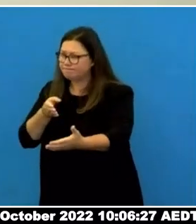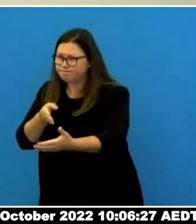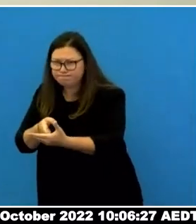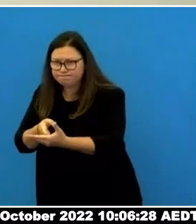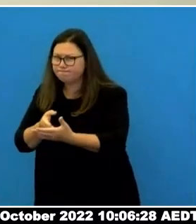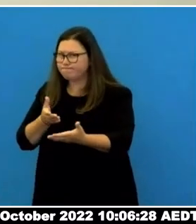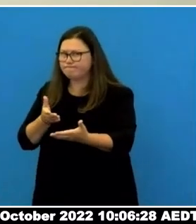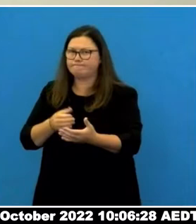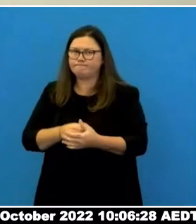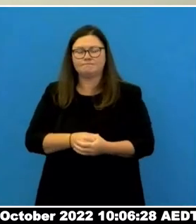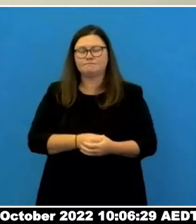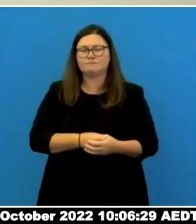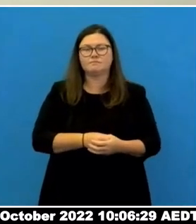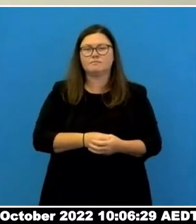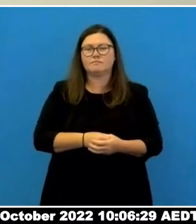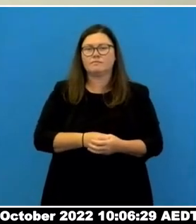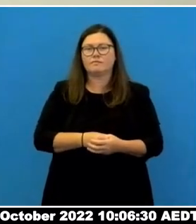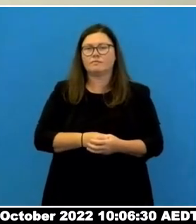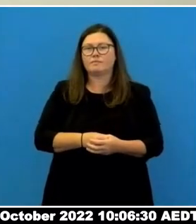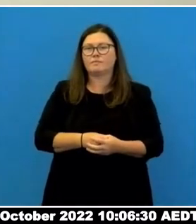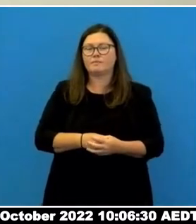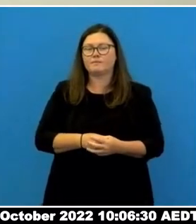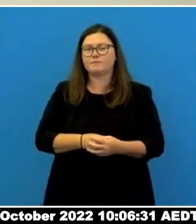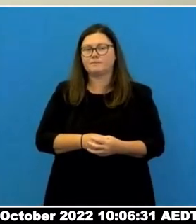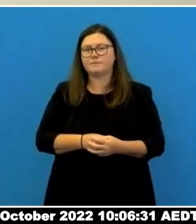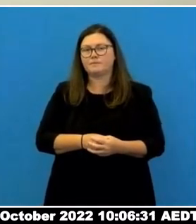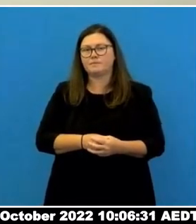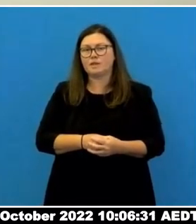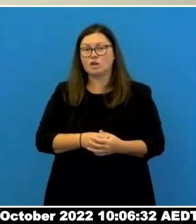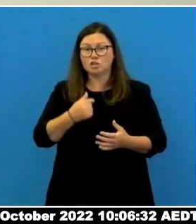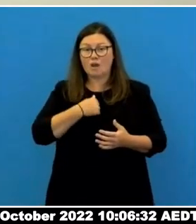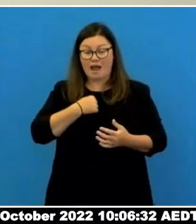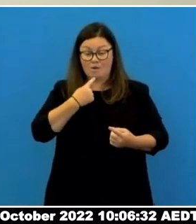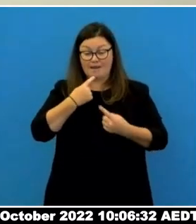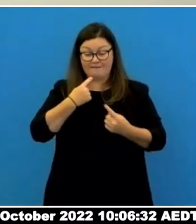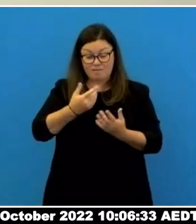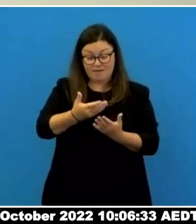and outlined in its Issues Papers acknowledges and demonstrates this.